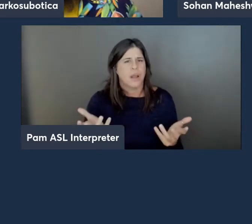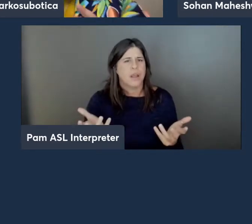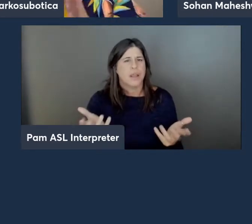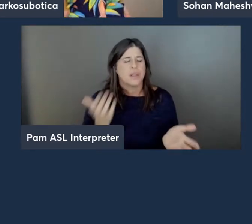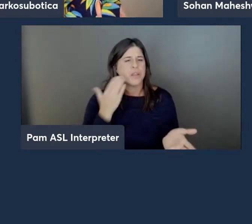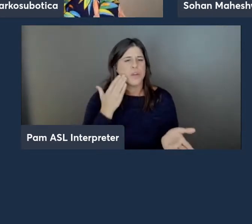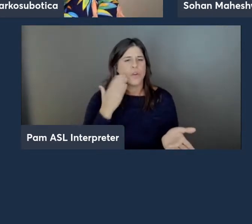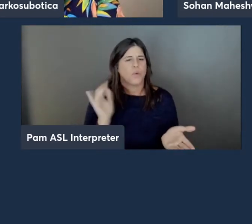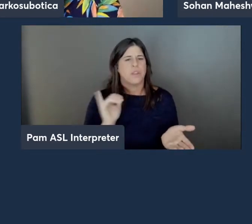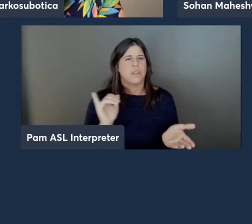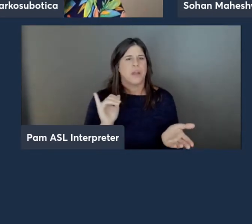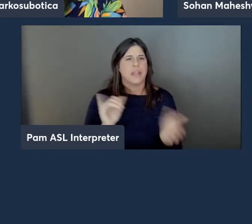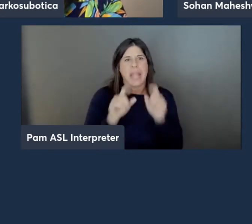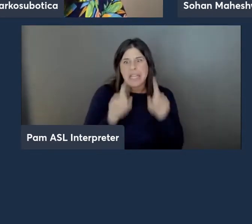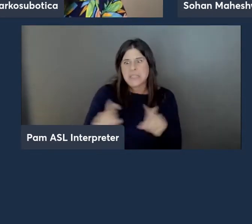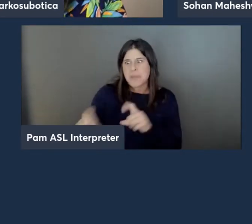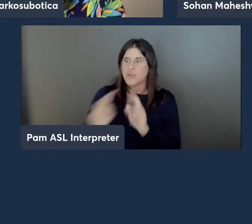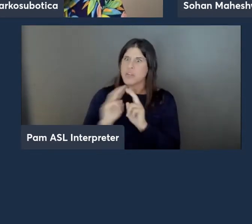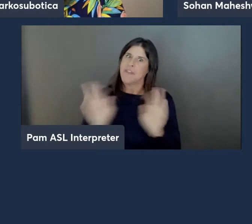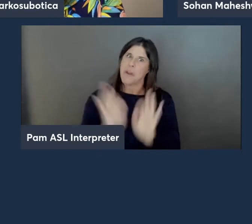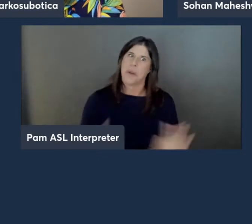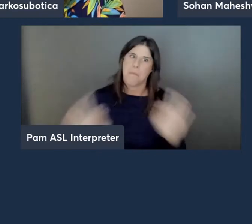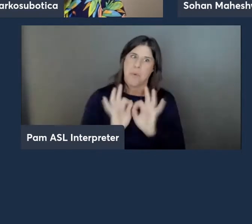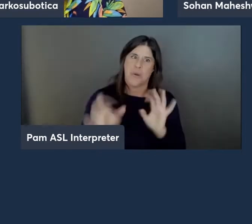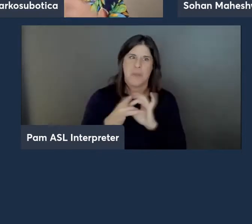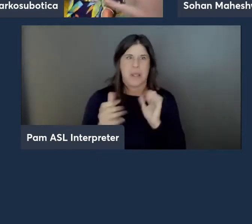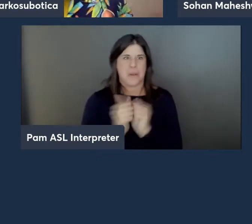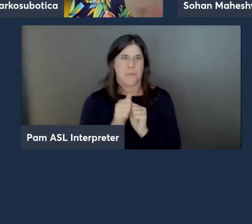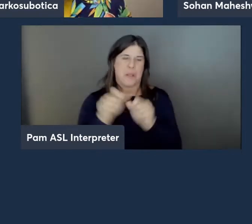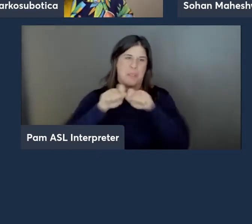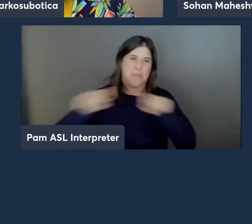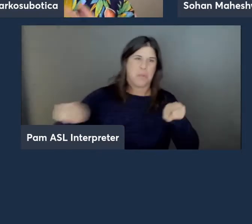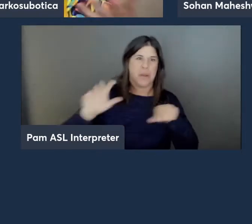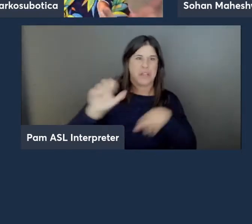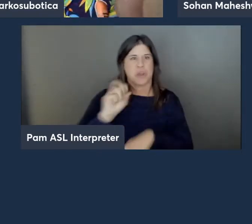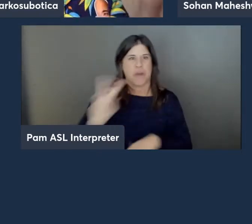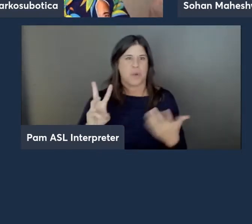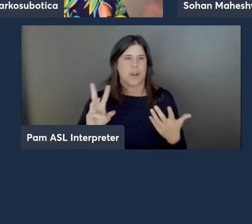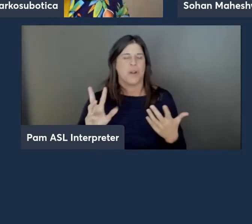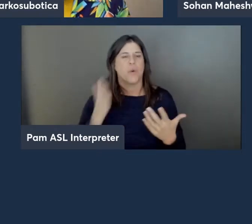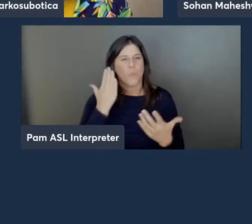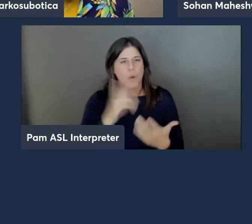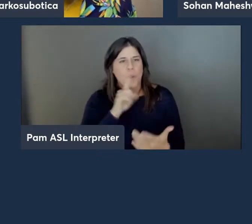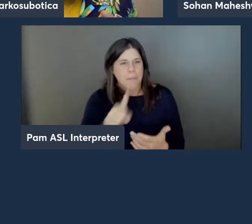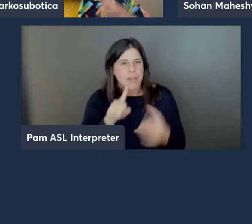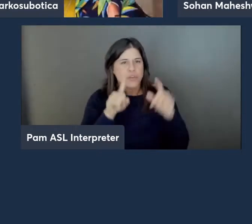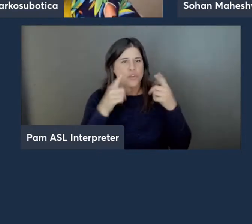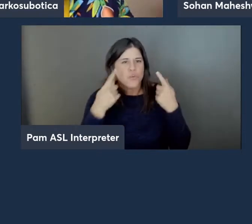Experimenting is very important when it comes to deploying software, you wanna make sure that you can try out things and maybe those things